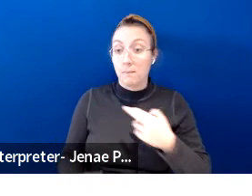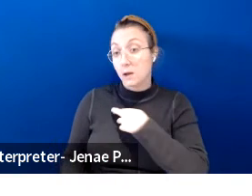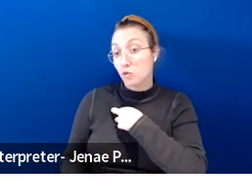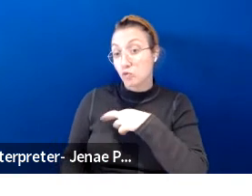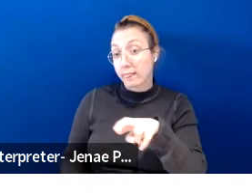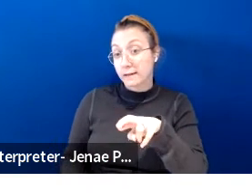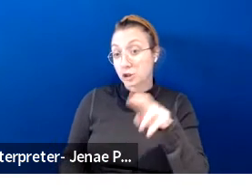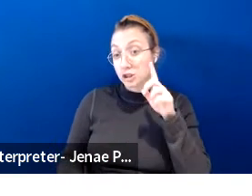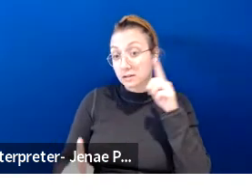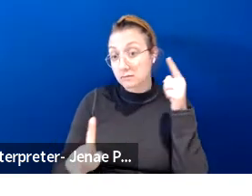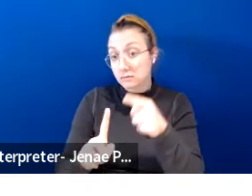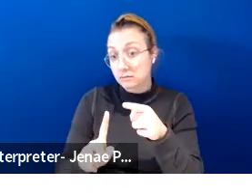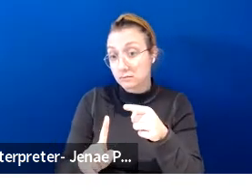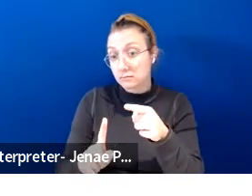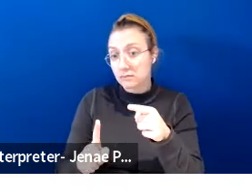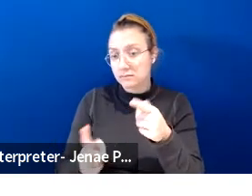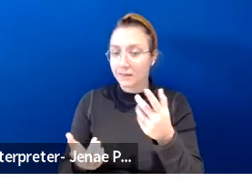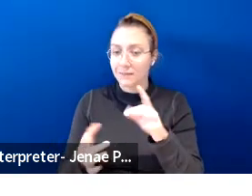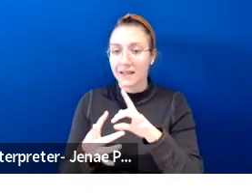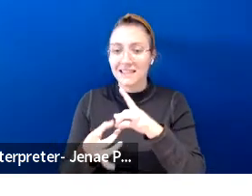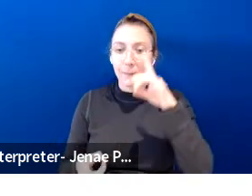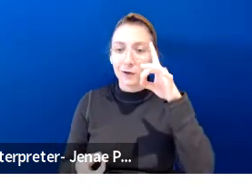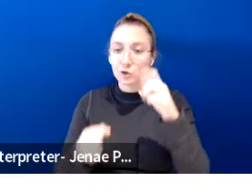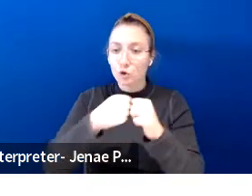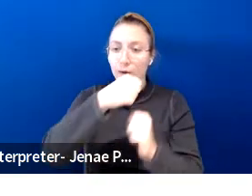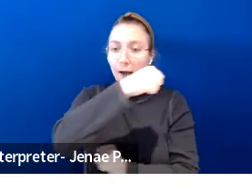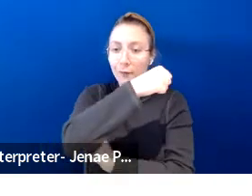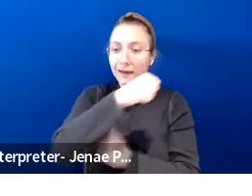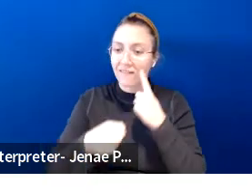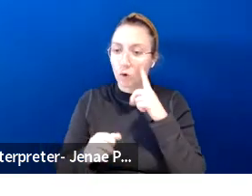a spiritual sort of grounding for people that builds this willpower